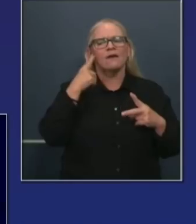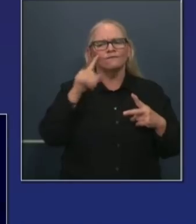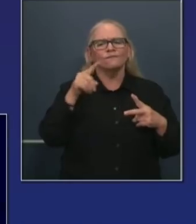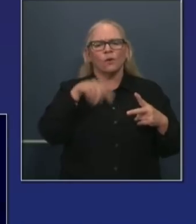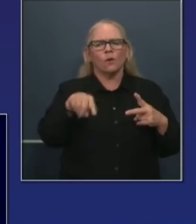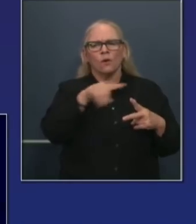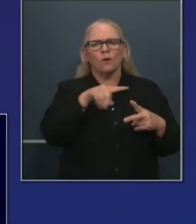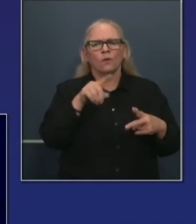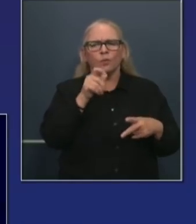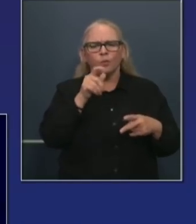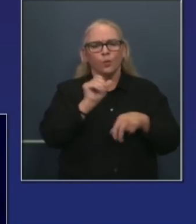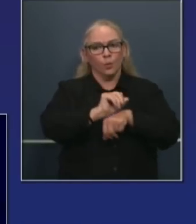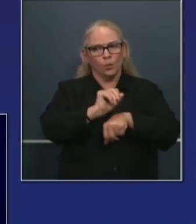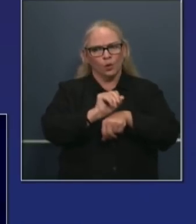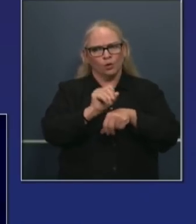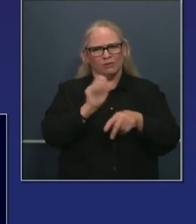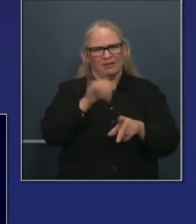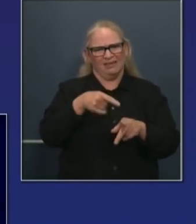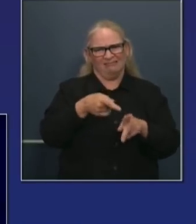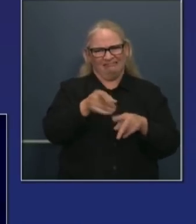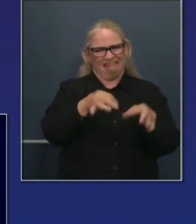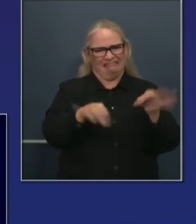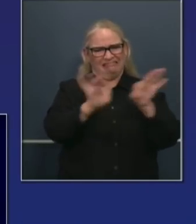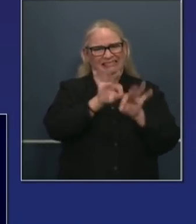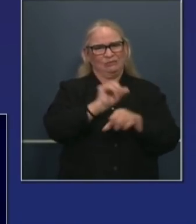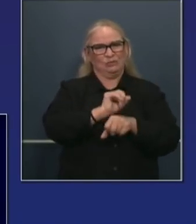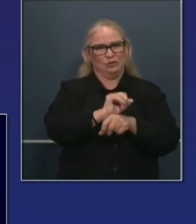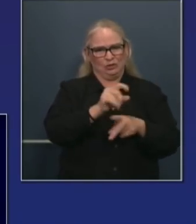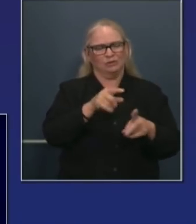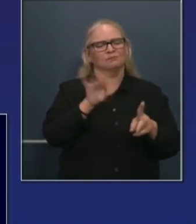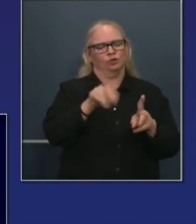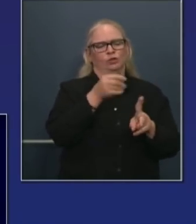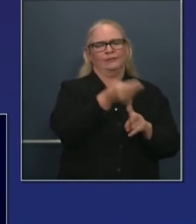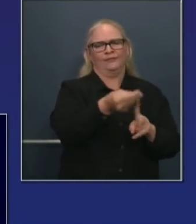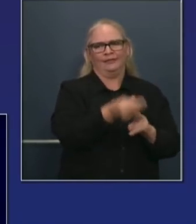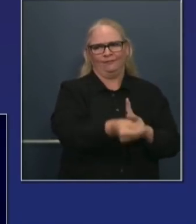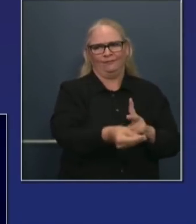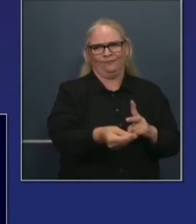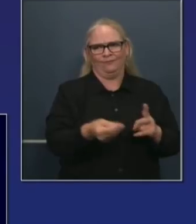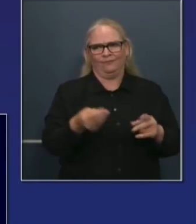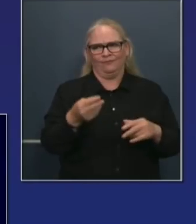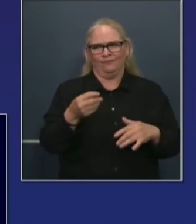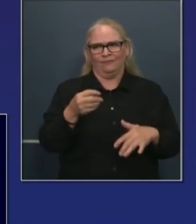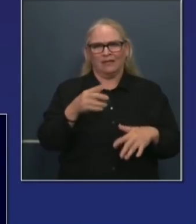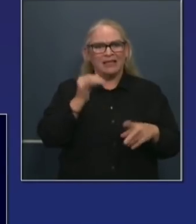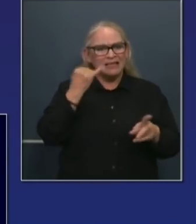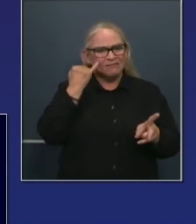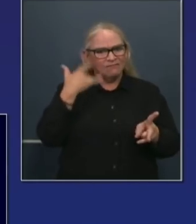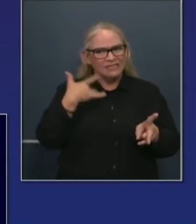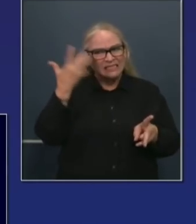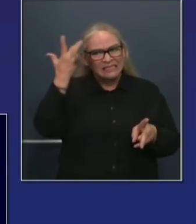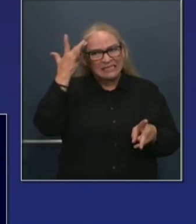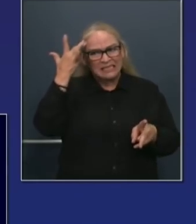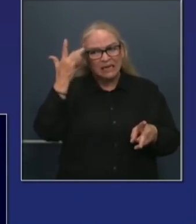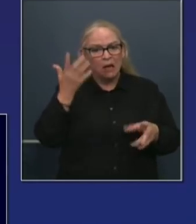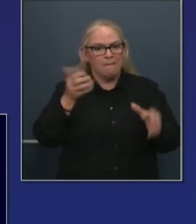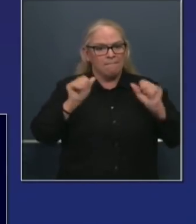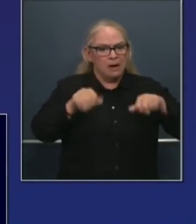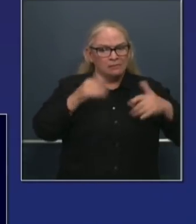PARTNERSHIP AND OUR PAID SICK LEAVE AND WORKER'S COMP FOR AT RISK WORKERS AND WE WANT TO OPEN THE ECONOMY QUICKLY AND PEOPLE FEELING SICK AND PEOPLE